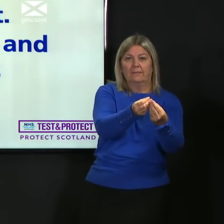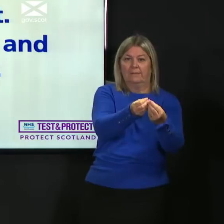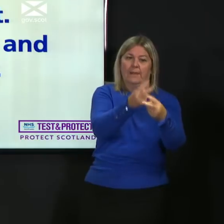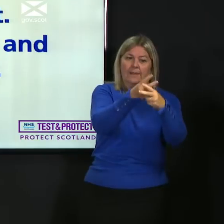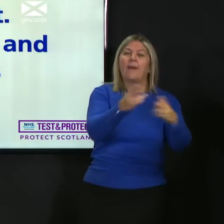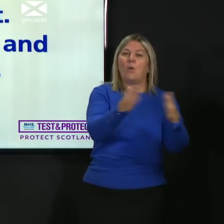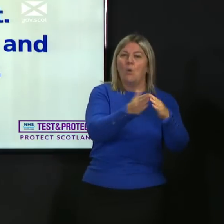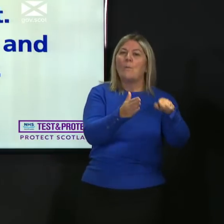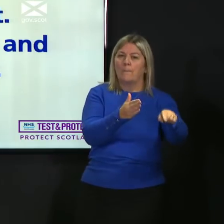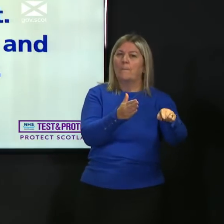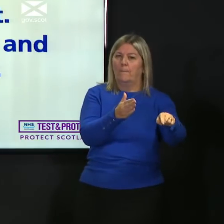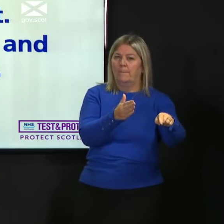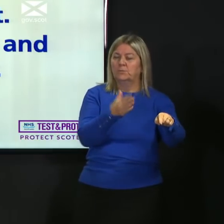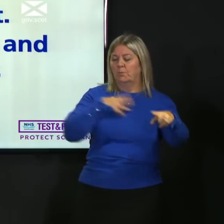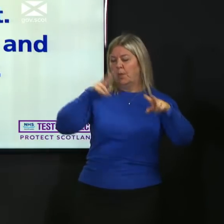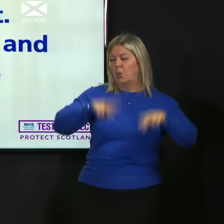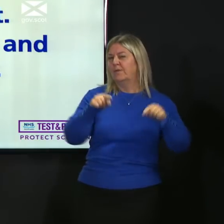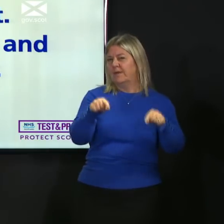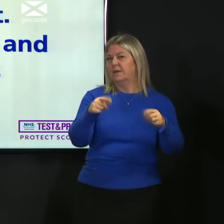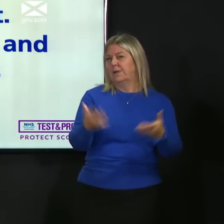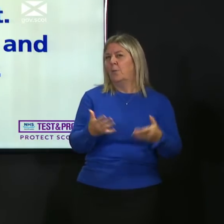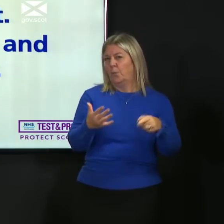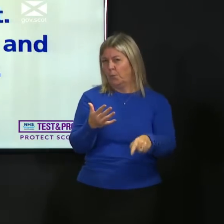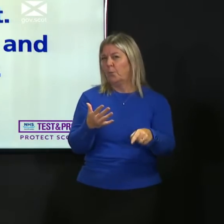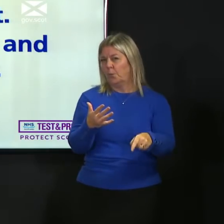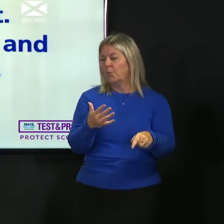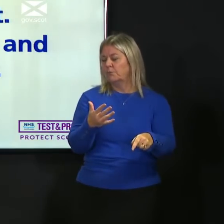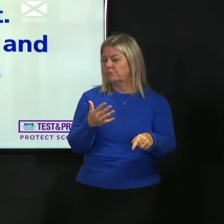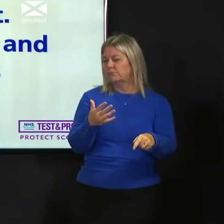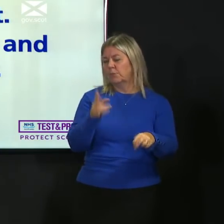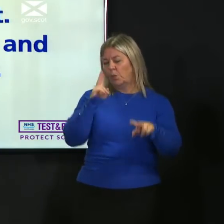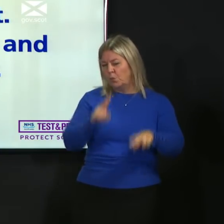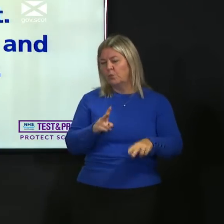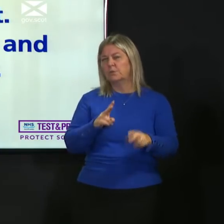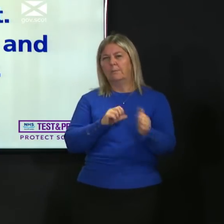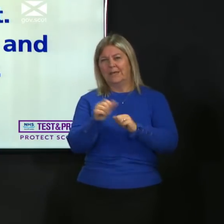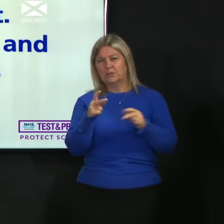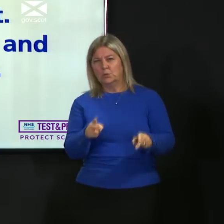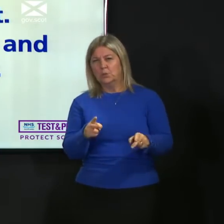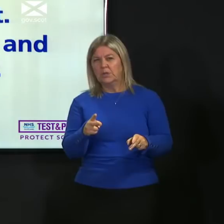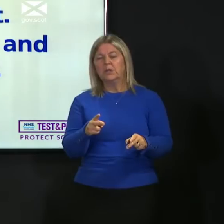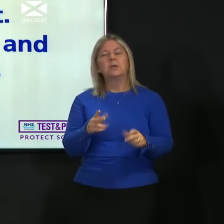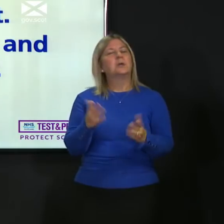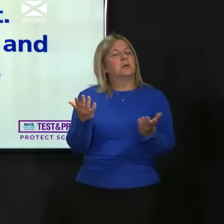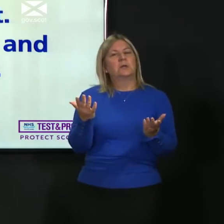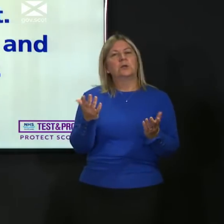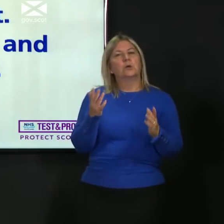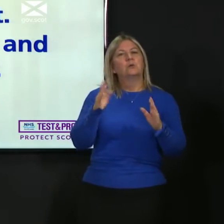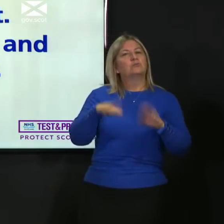is our position, it's where we're working on. We re not being deflected by the increase in